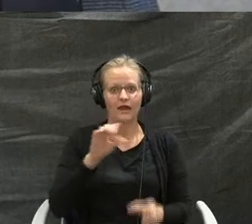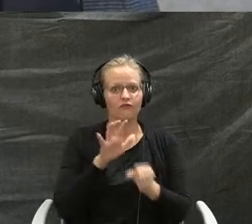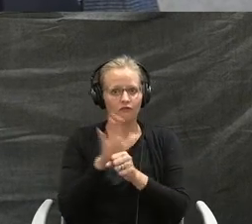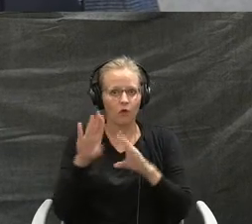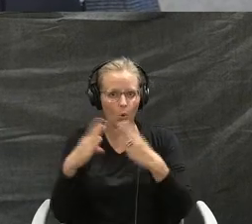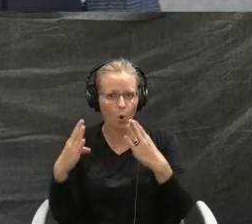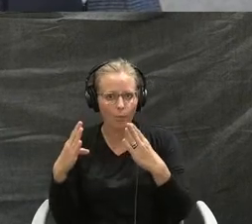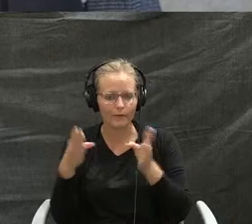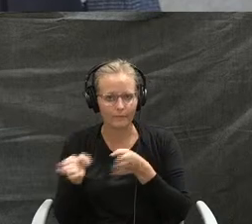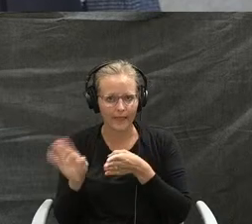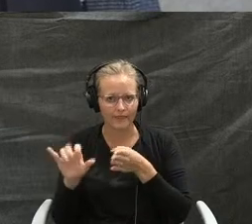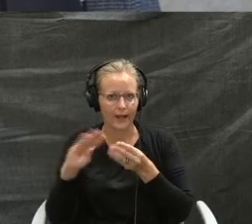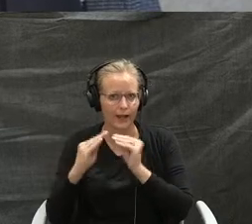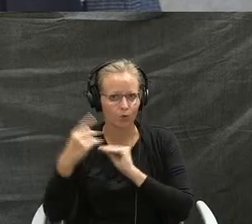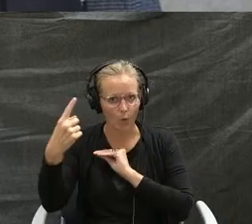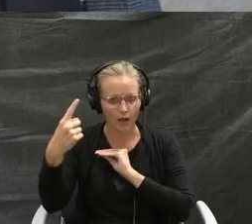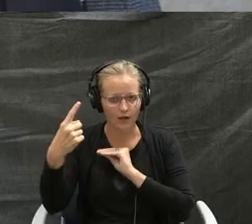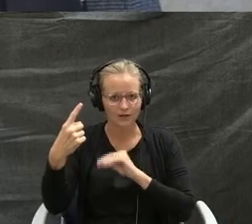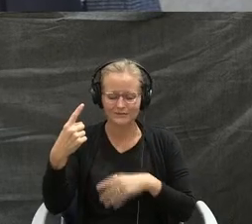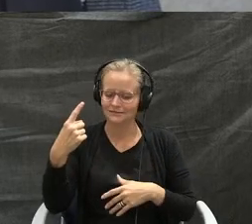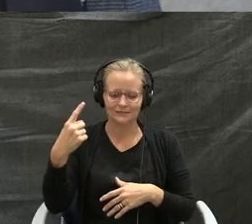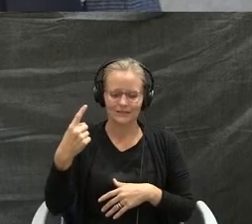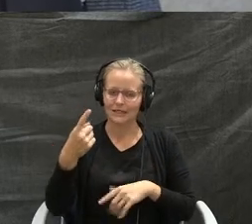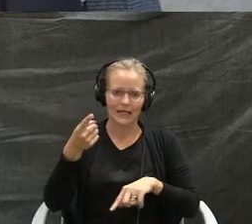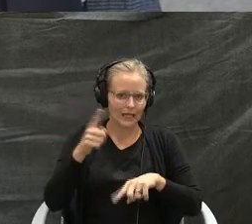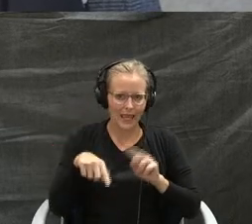be able to sustain a nine student to one teacher ratio.